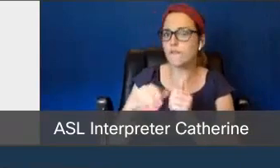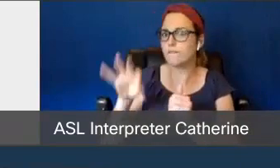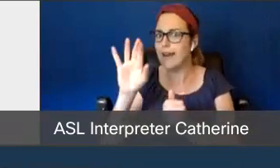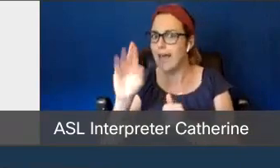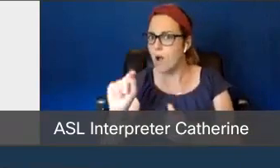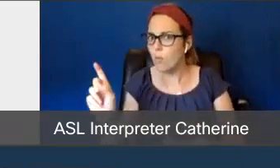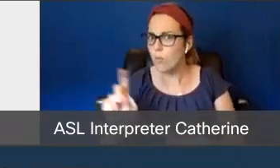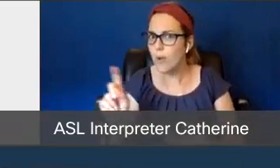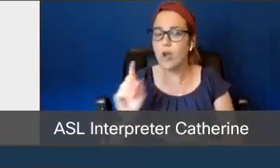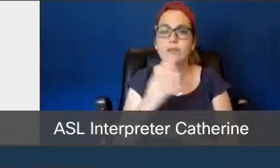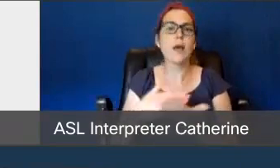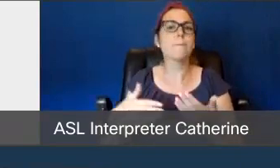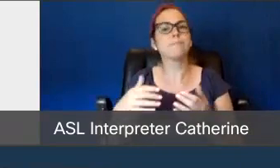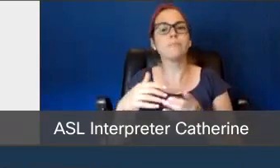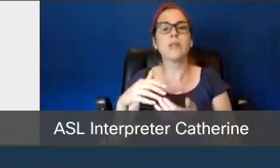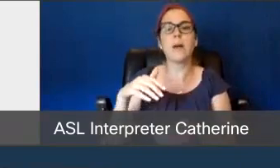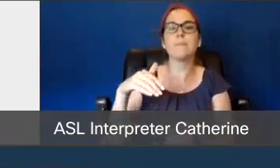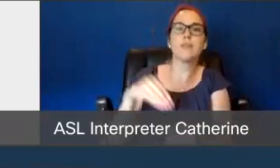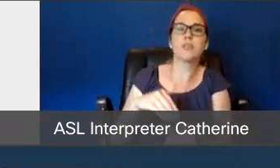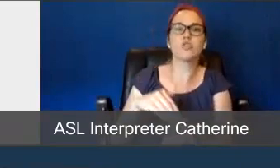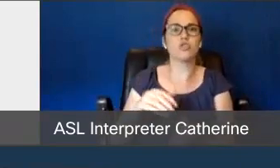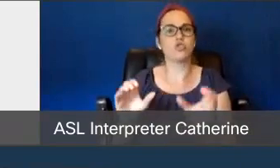for example to do for a buprenorphine prescriptions